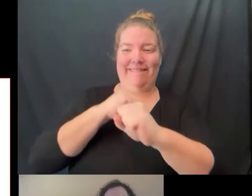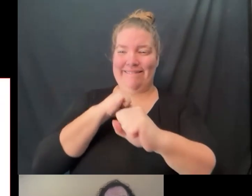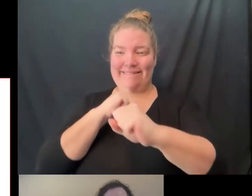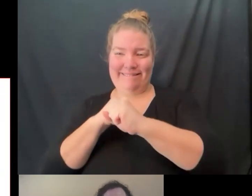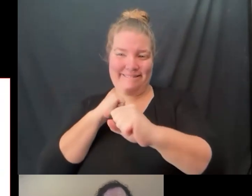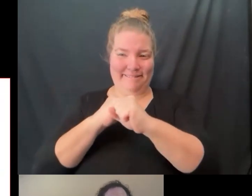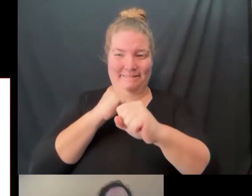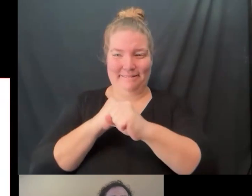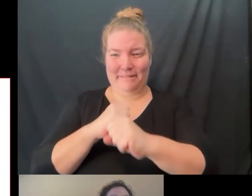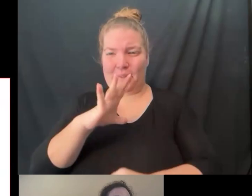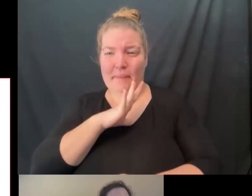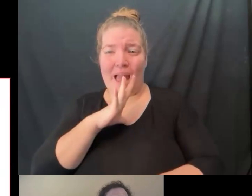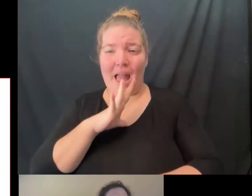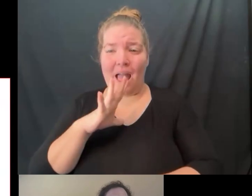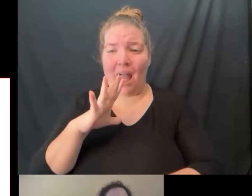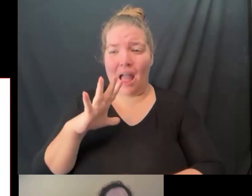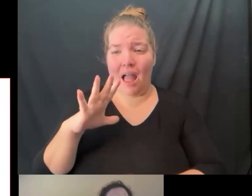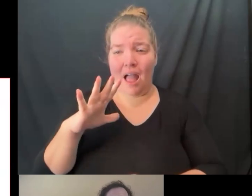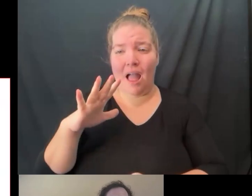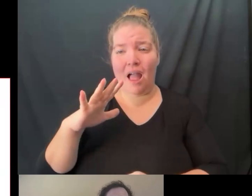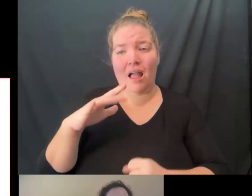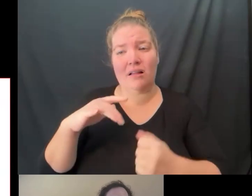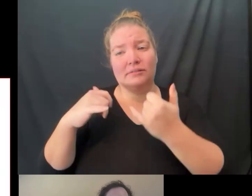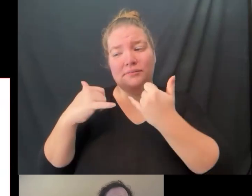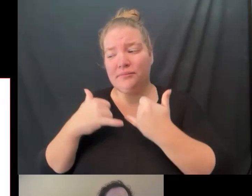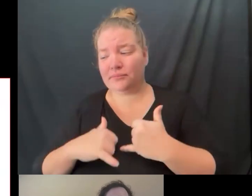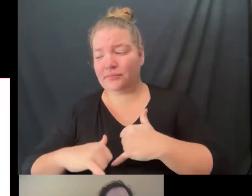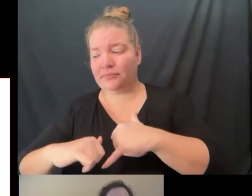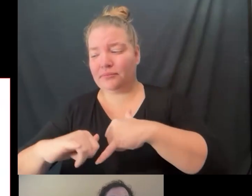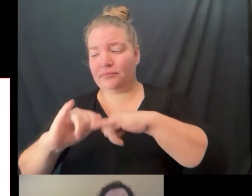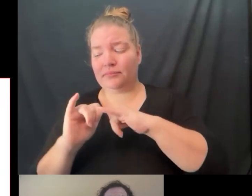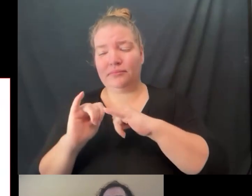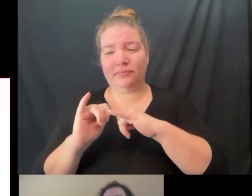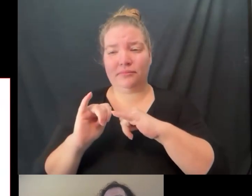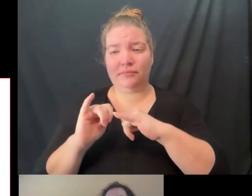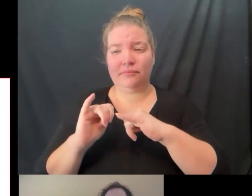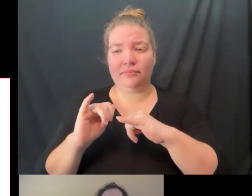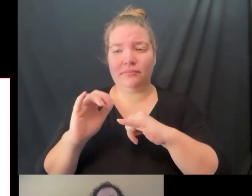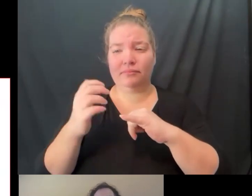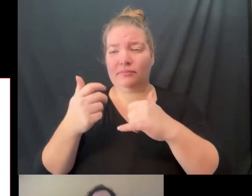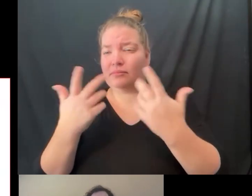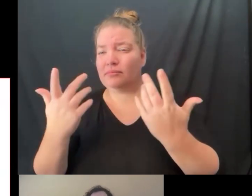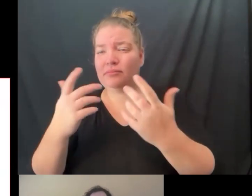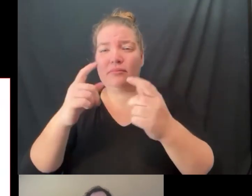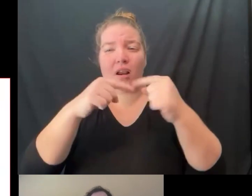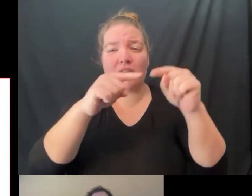shameless plug-- I'm proud to say that we were awarded a standing offer